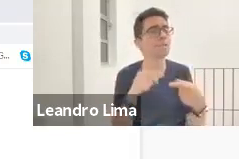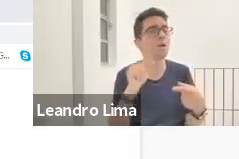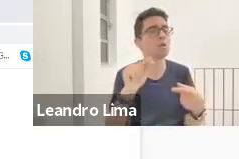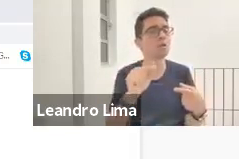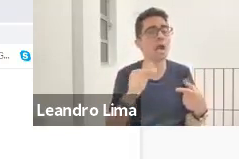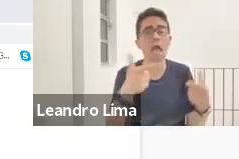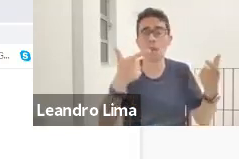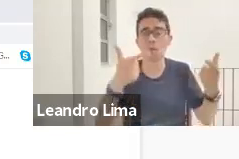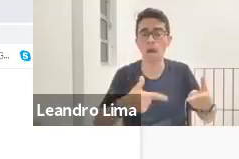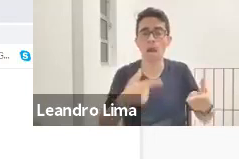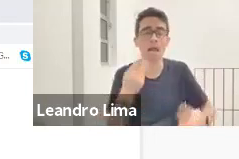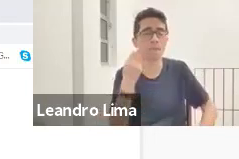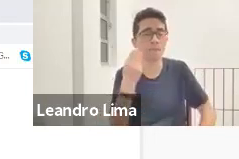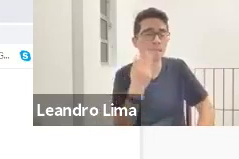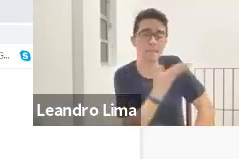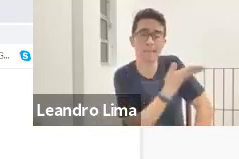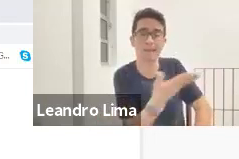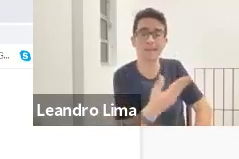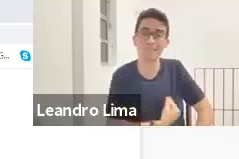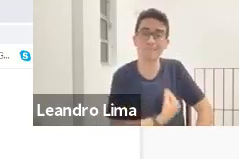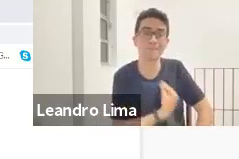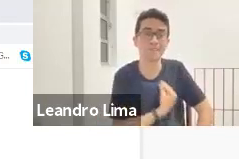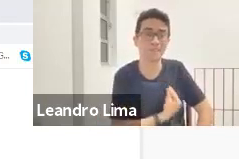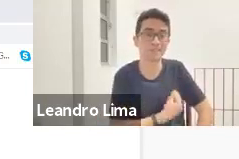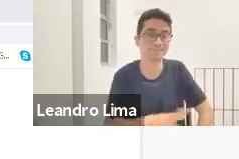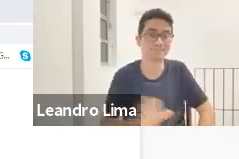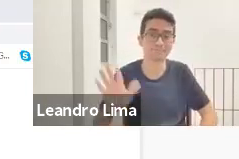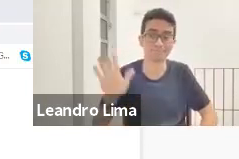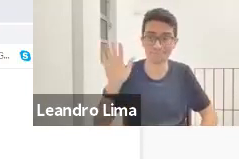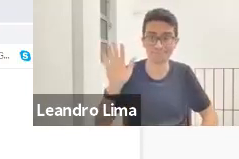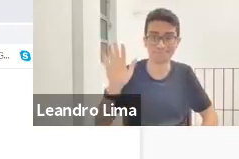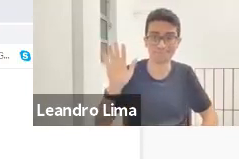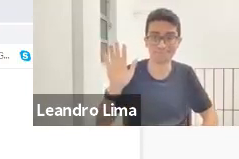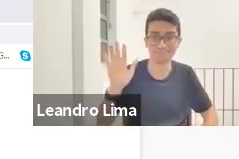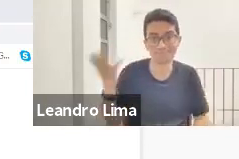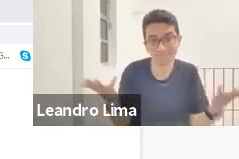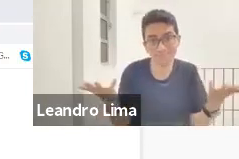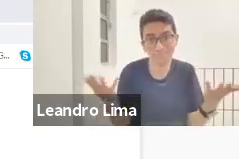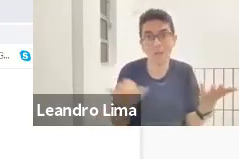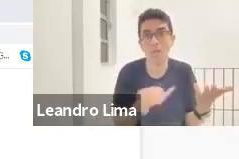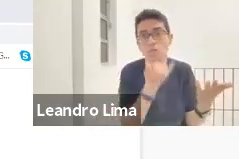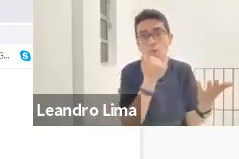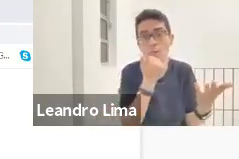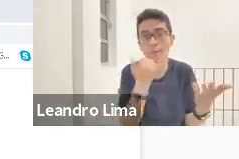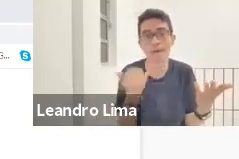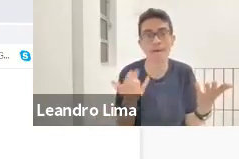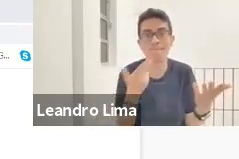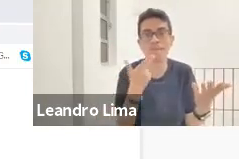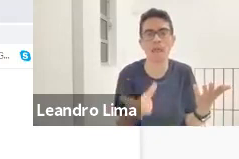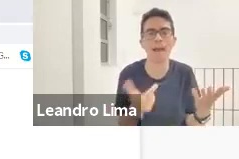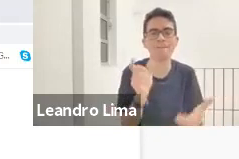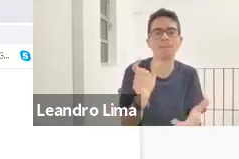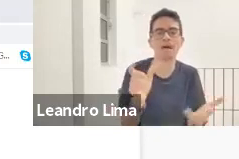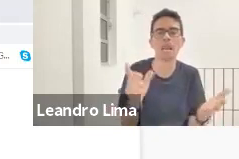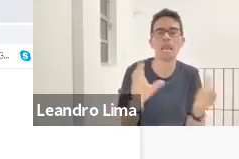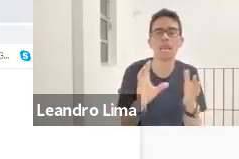enrich enrich, that's what they've experienced that's why it's called experienced that's why it's called that. Well I don't know if the terms of very good spontaneous. s, or every day it's, it's